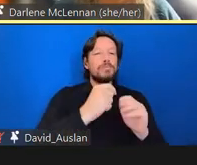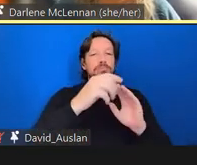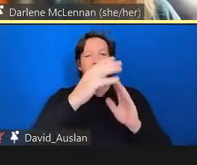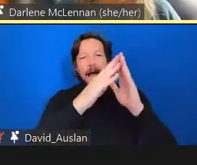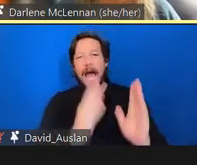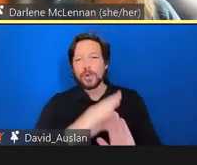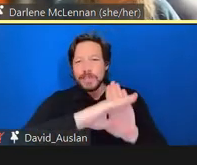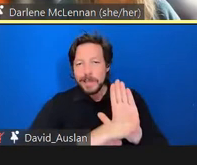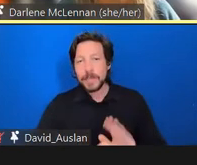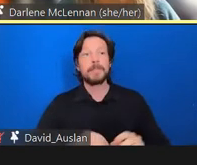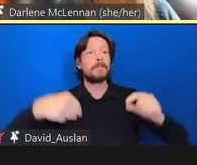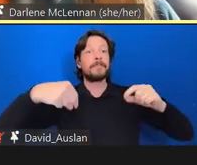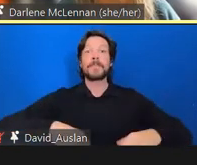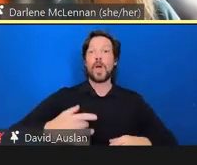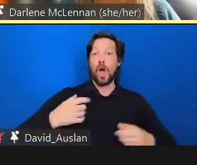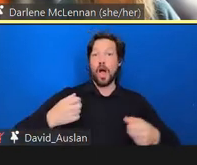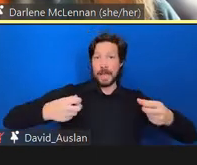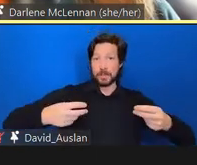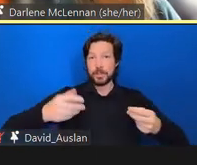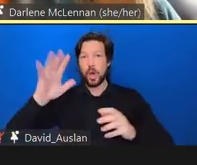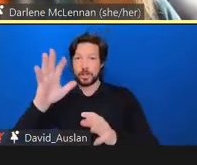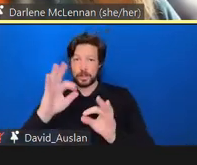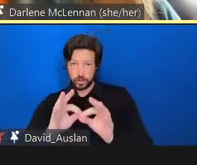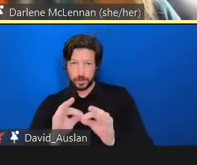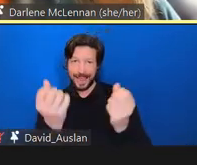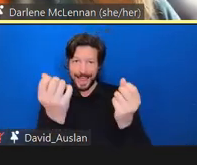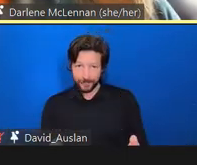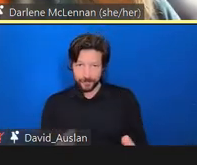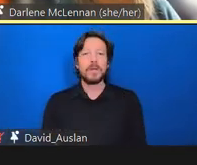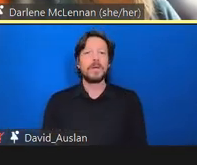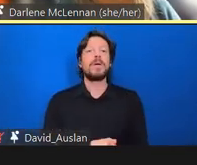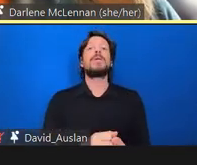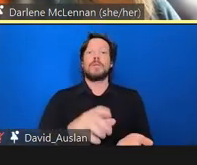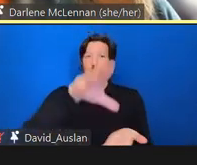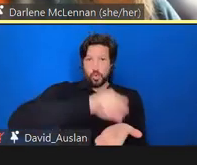is being live captioned and Auslan interpreted. It will be recorded or it is being recorded,